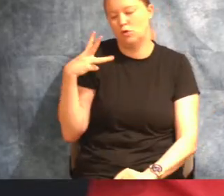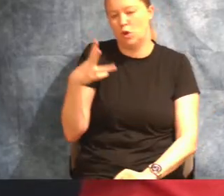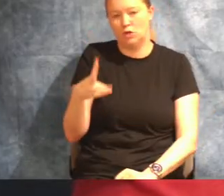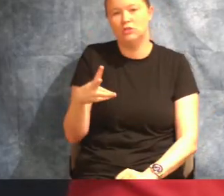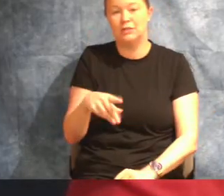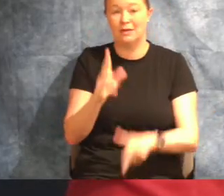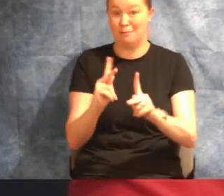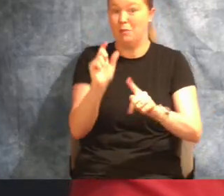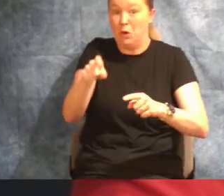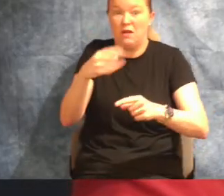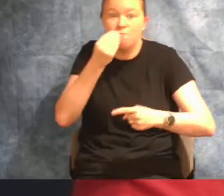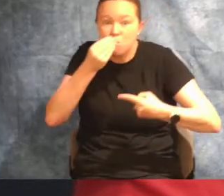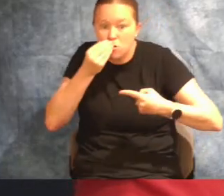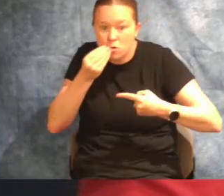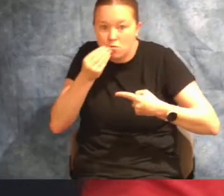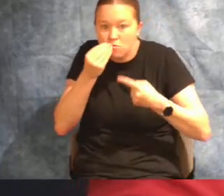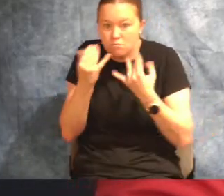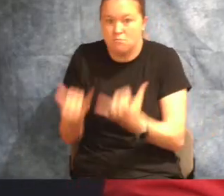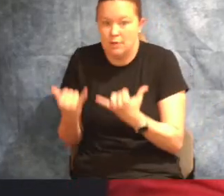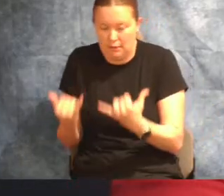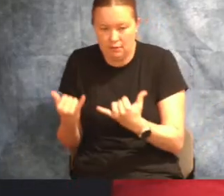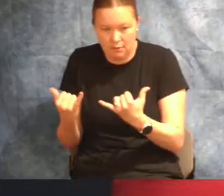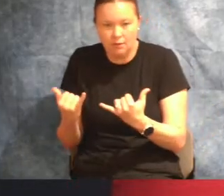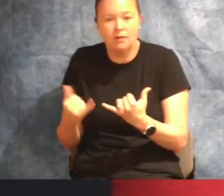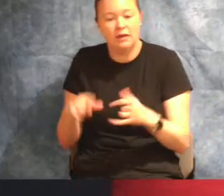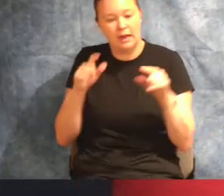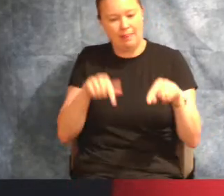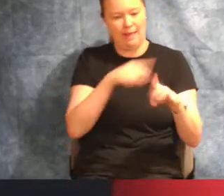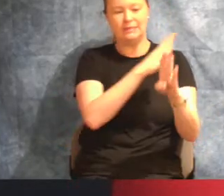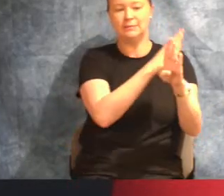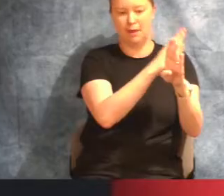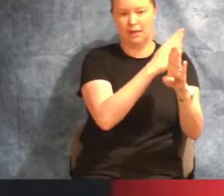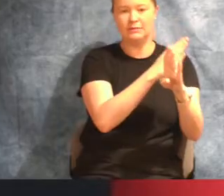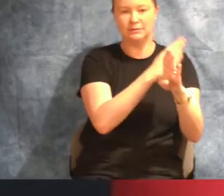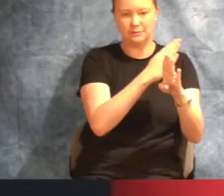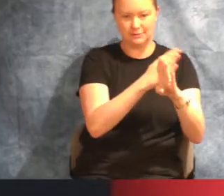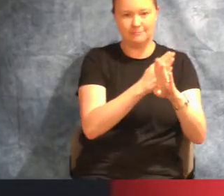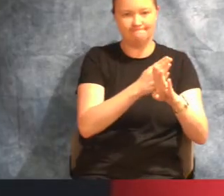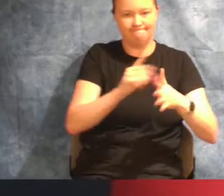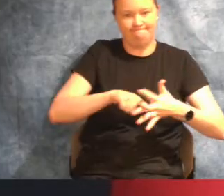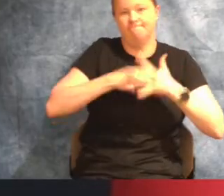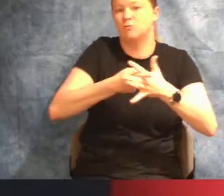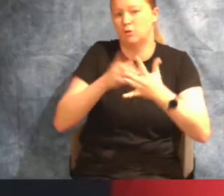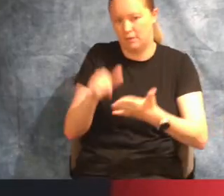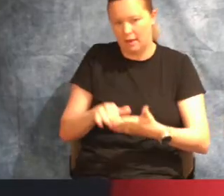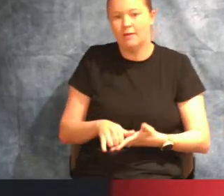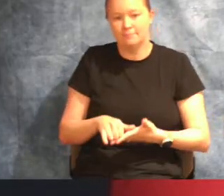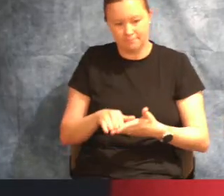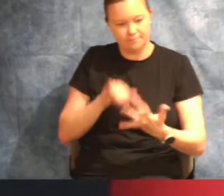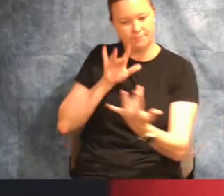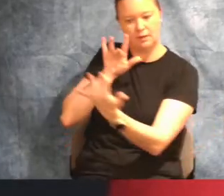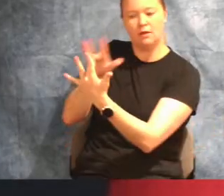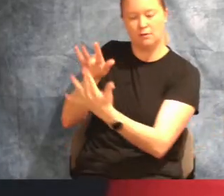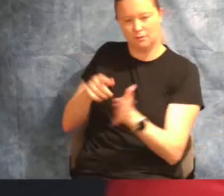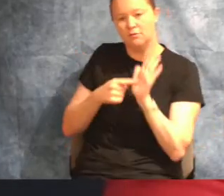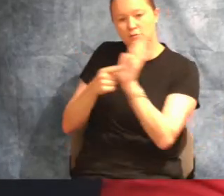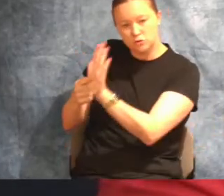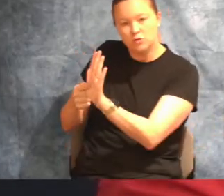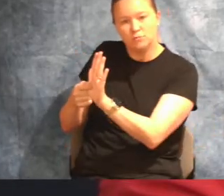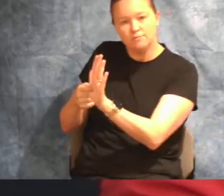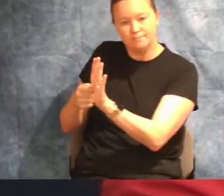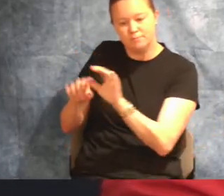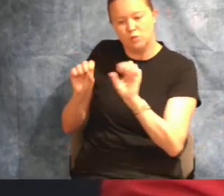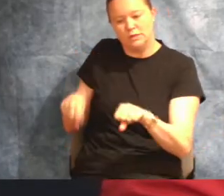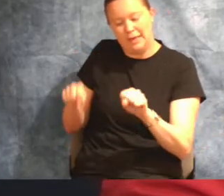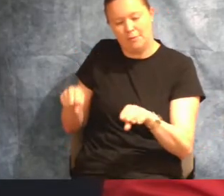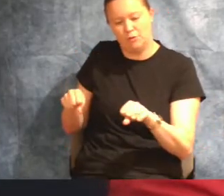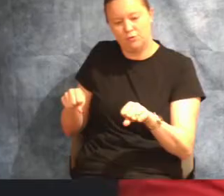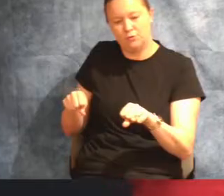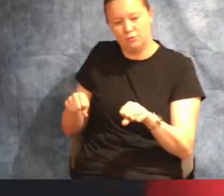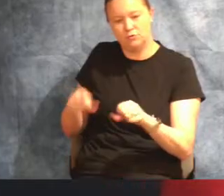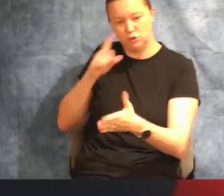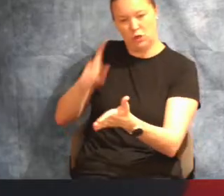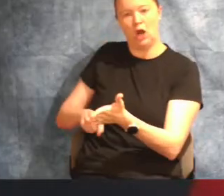needed food right away. And this bus activated and reached out and so was able to acknowledge those